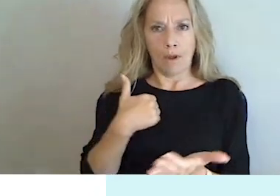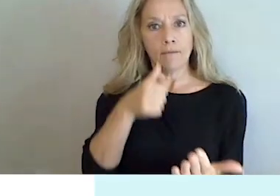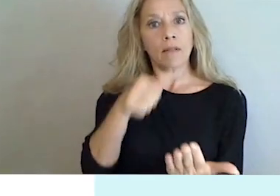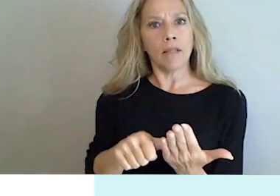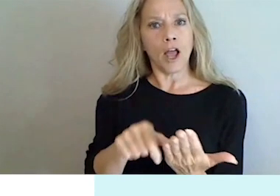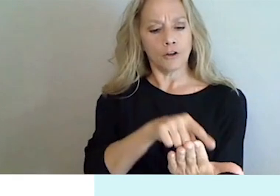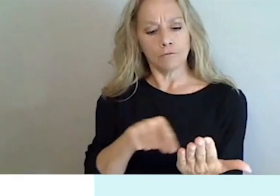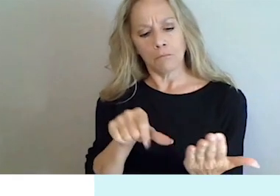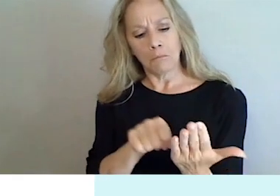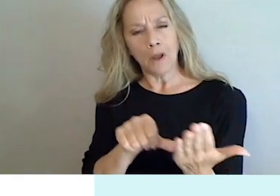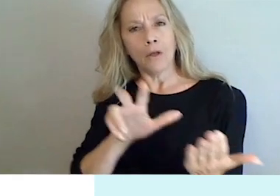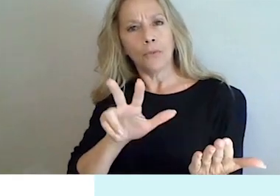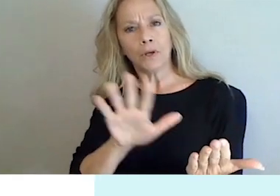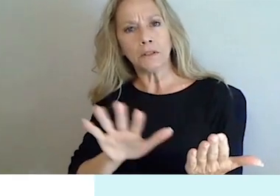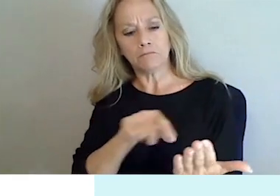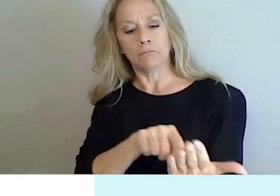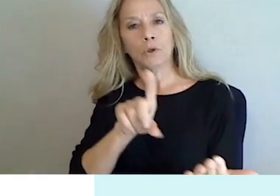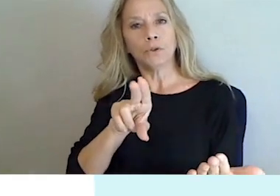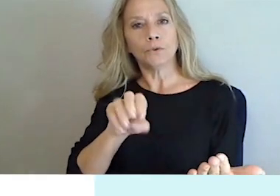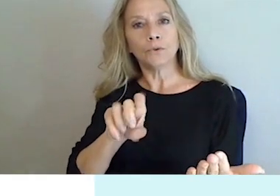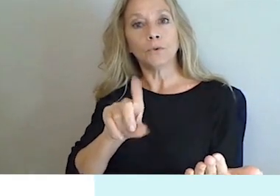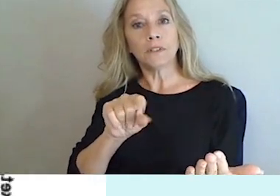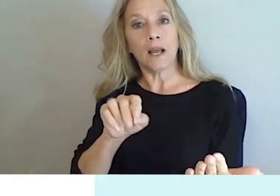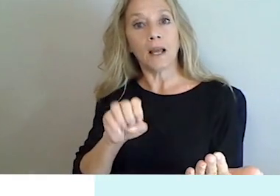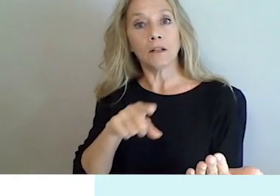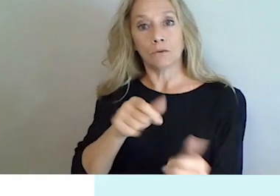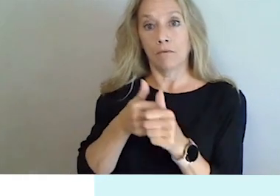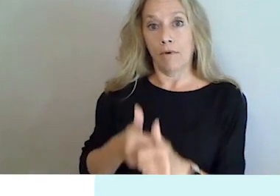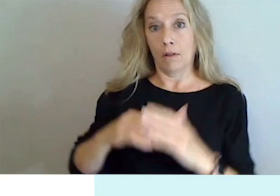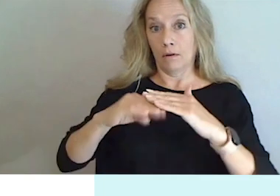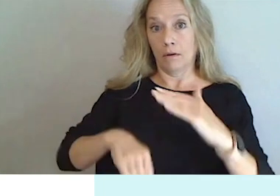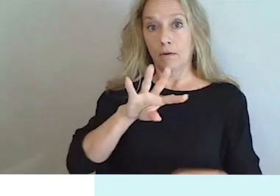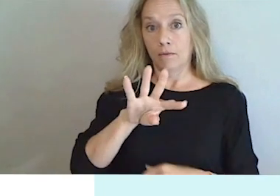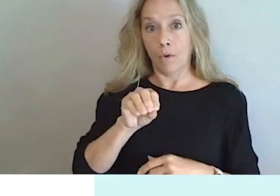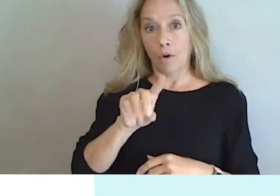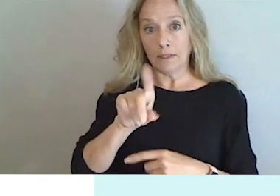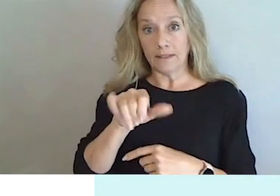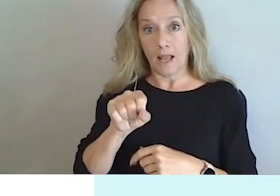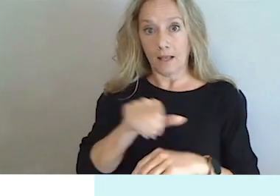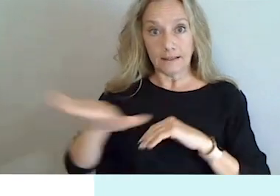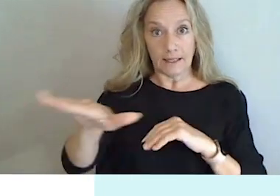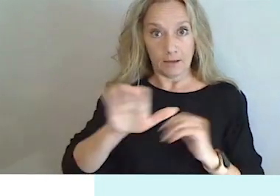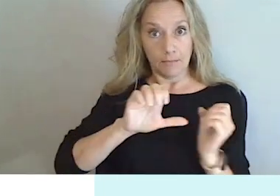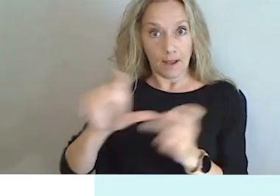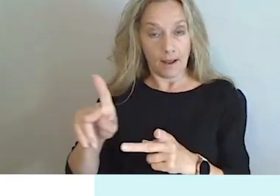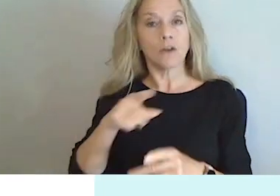When you return your renewal packet within forty days, your coverage will continue while TennCare reviews your information.